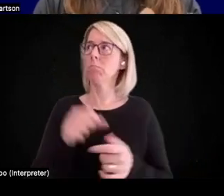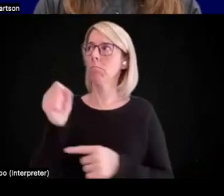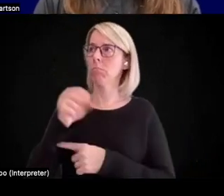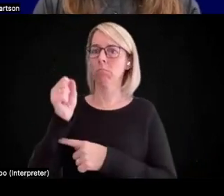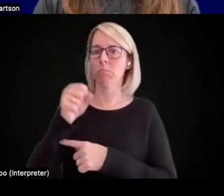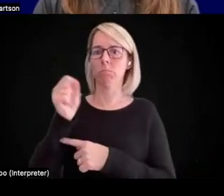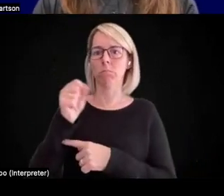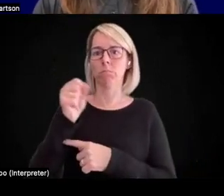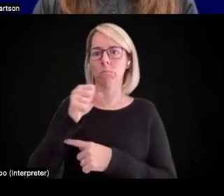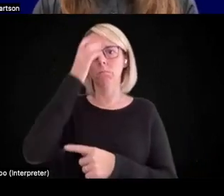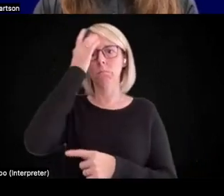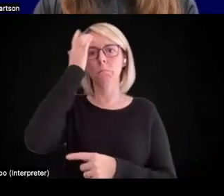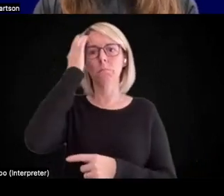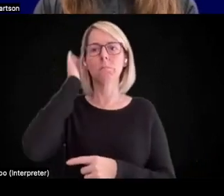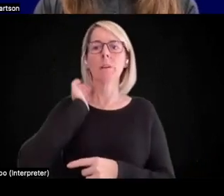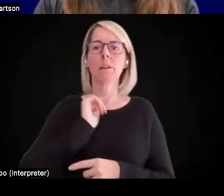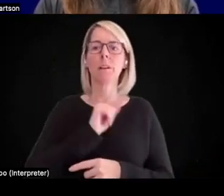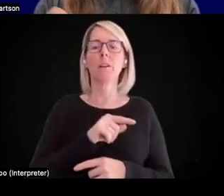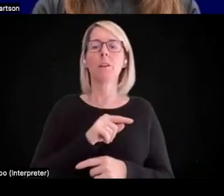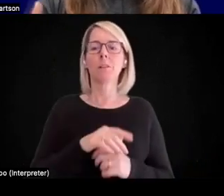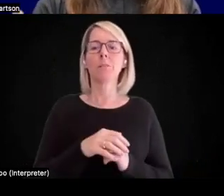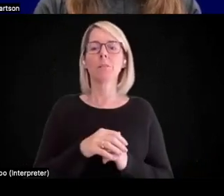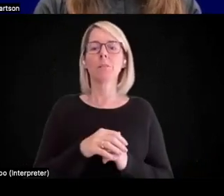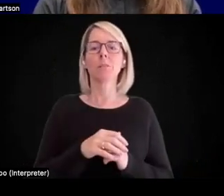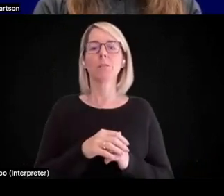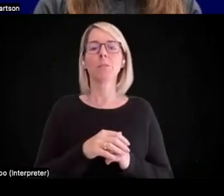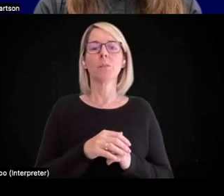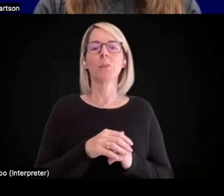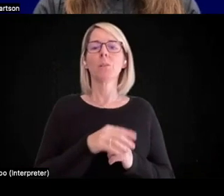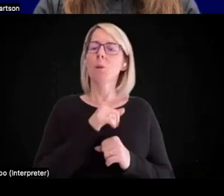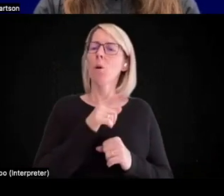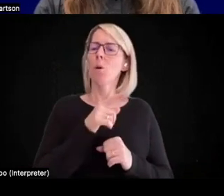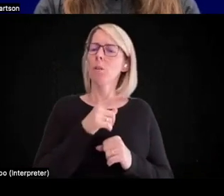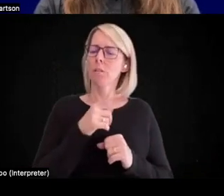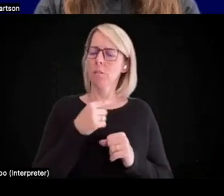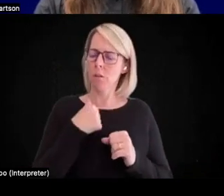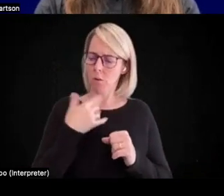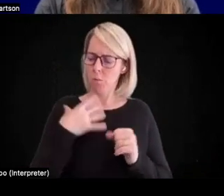that as a request to toilet, but they go, "This is what I'm responding to. I saw you